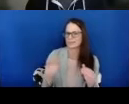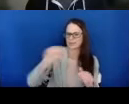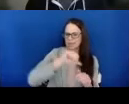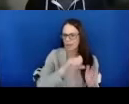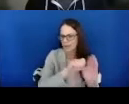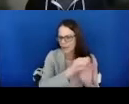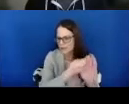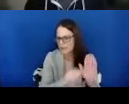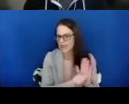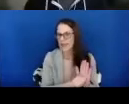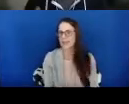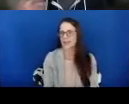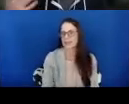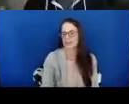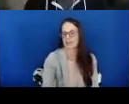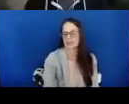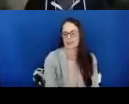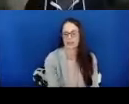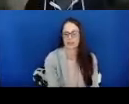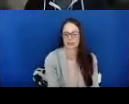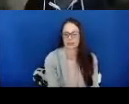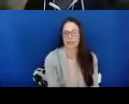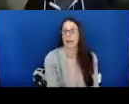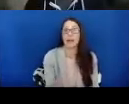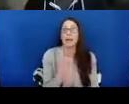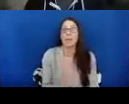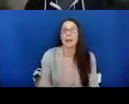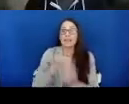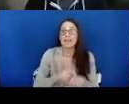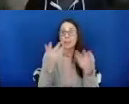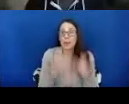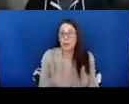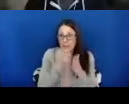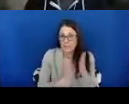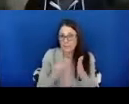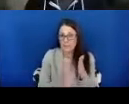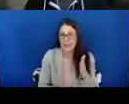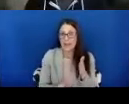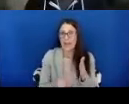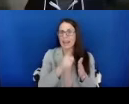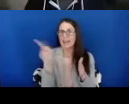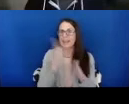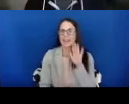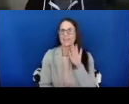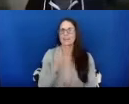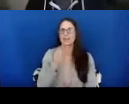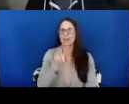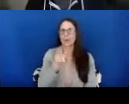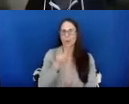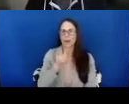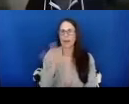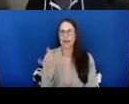16:21:09 And by the time they were done investigating, they had discovered 189,000 students who had